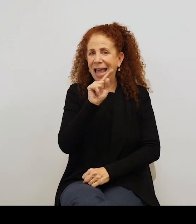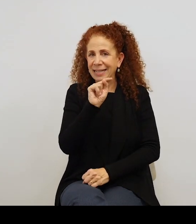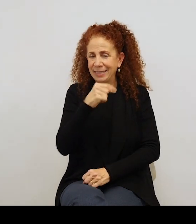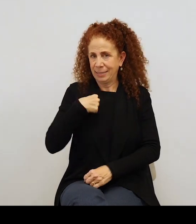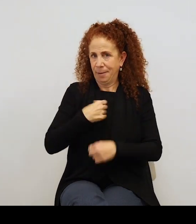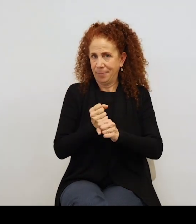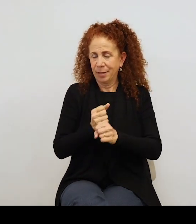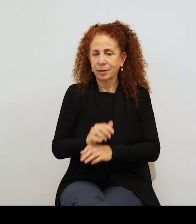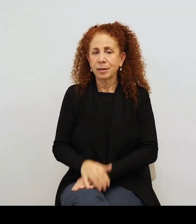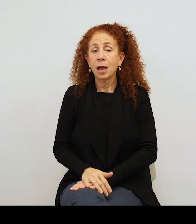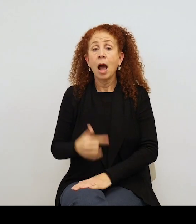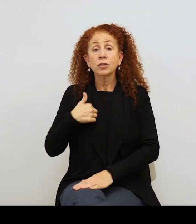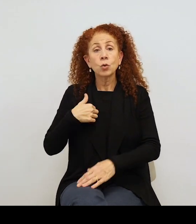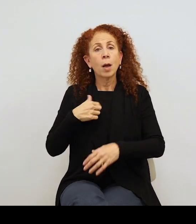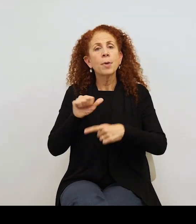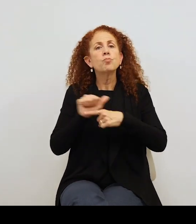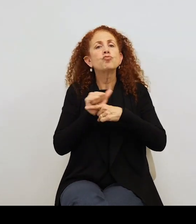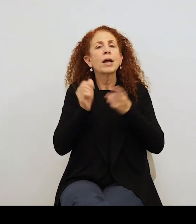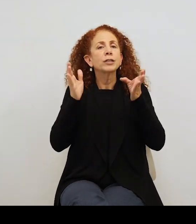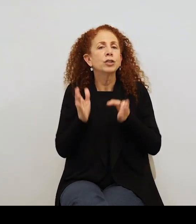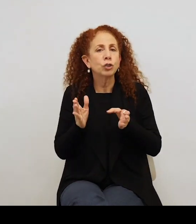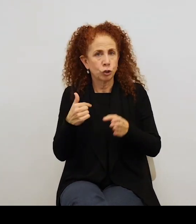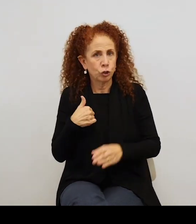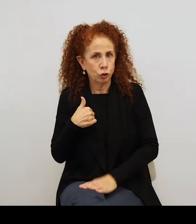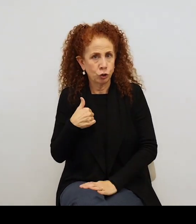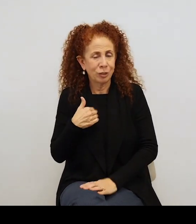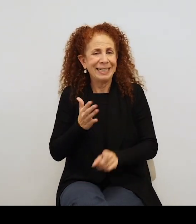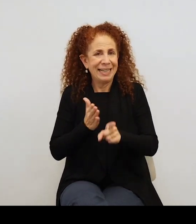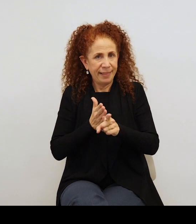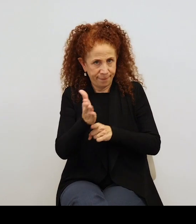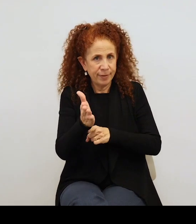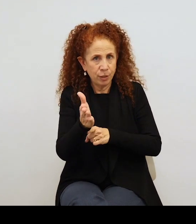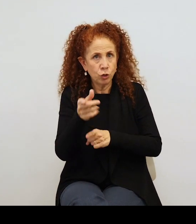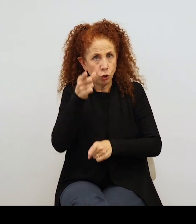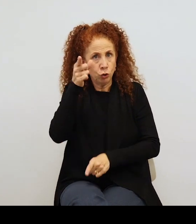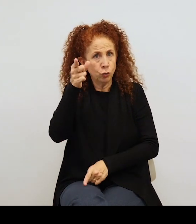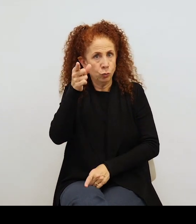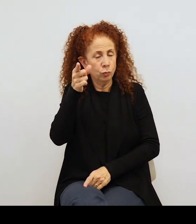So I'm a practitioner in the field that you're